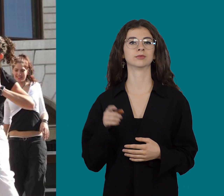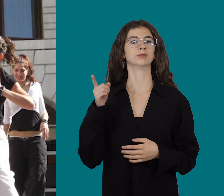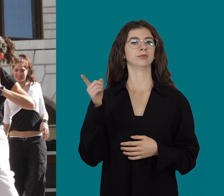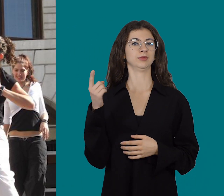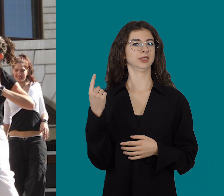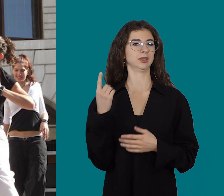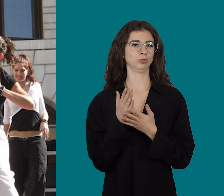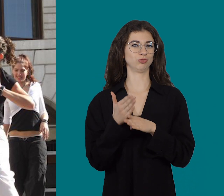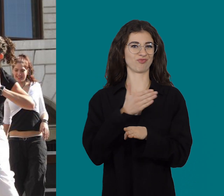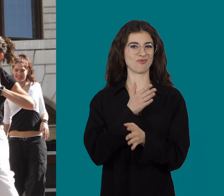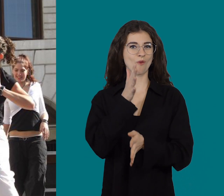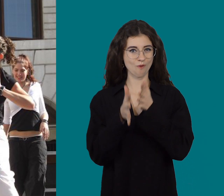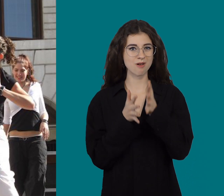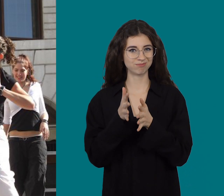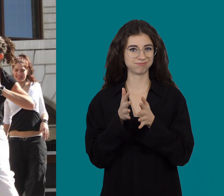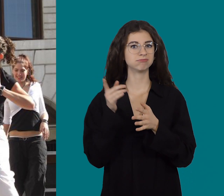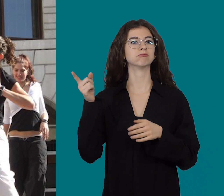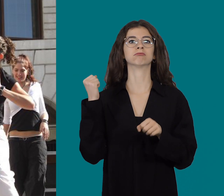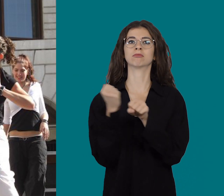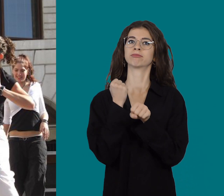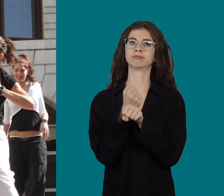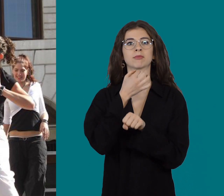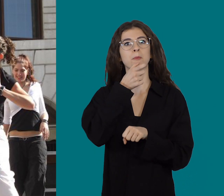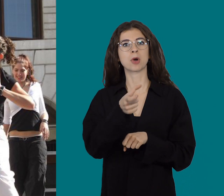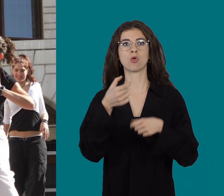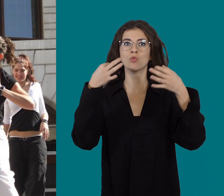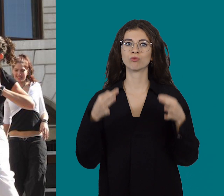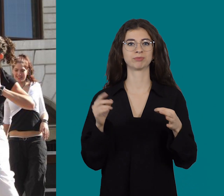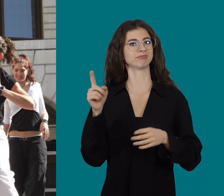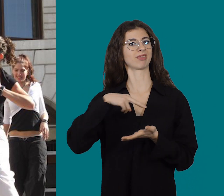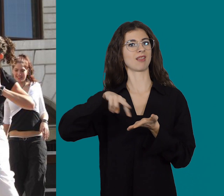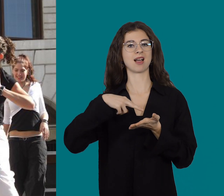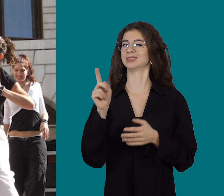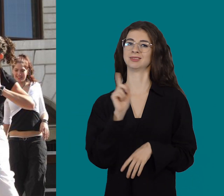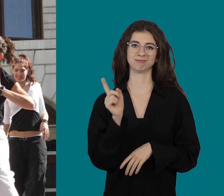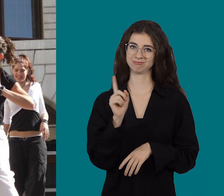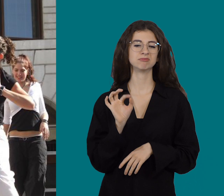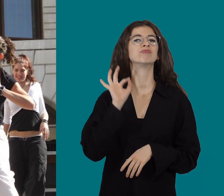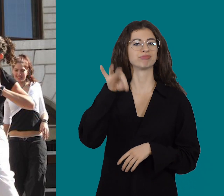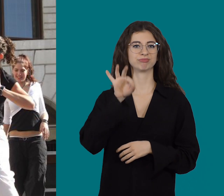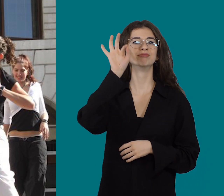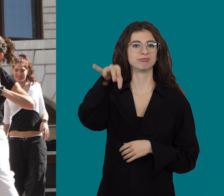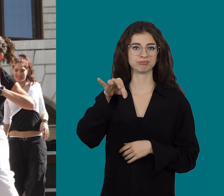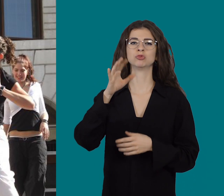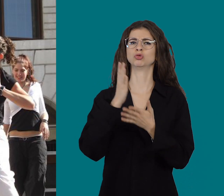As she said before, Gabriella doesn't work as a dancer full-time, but occasionally